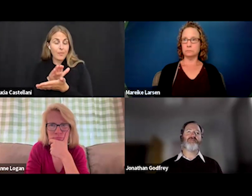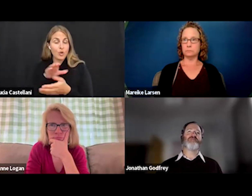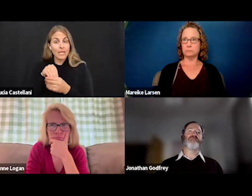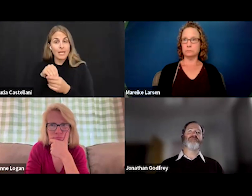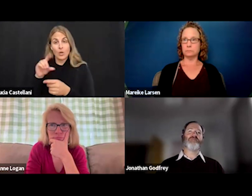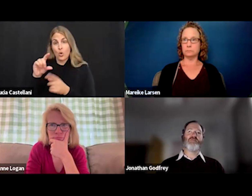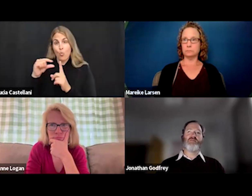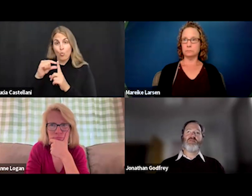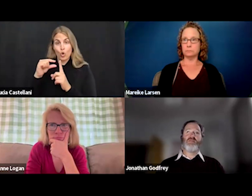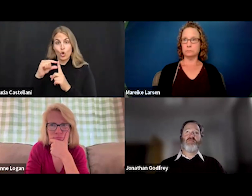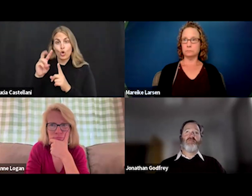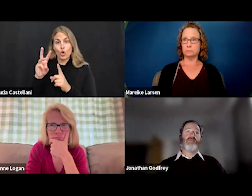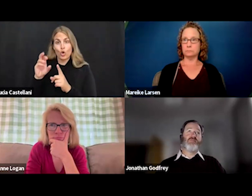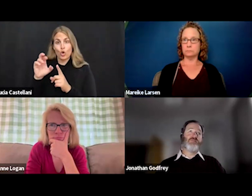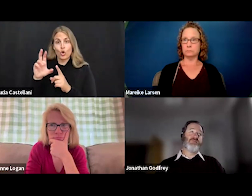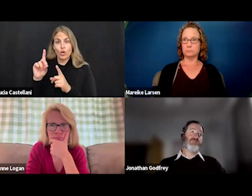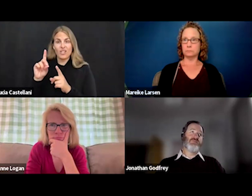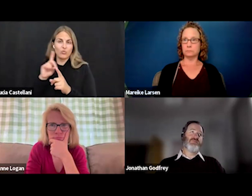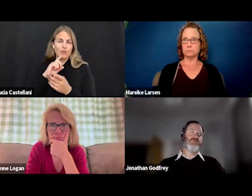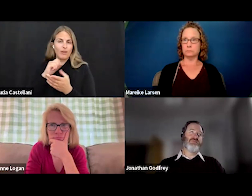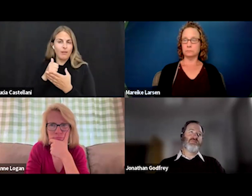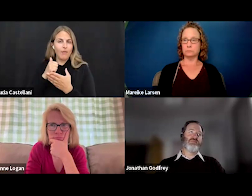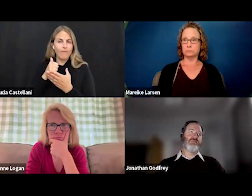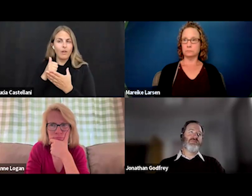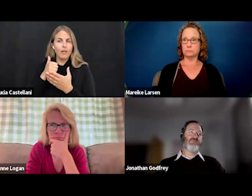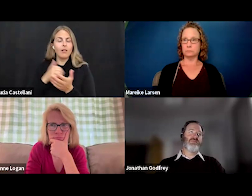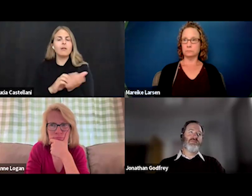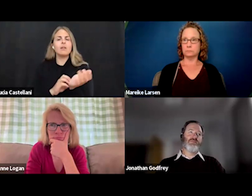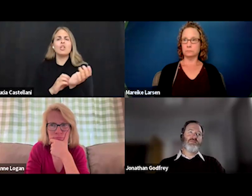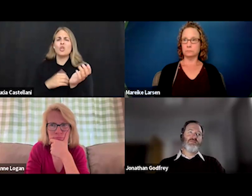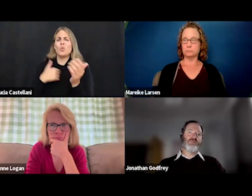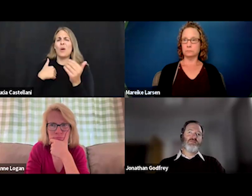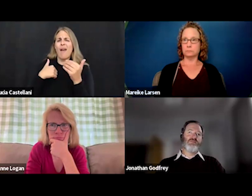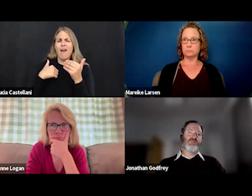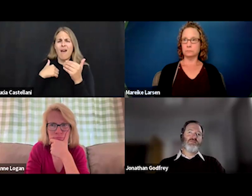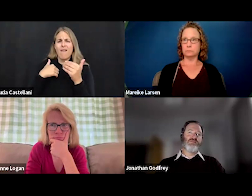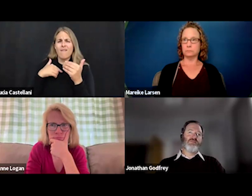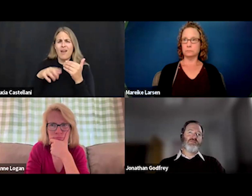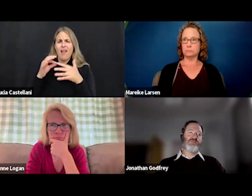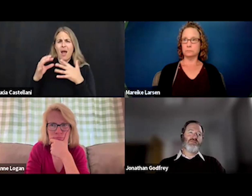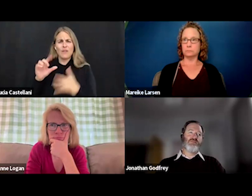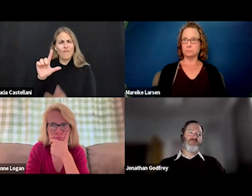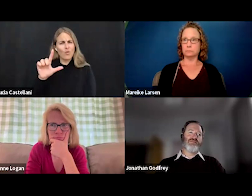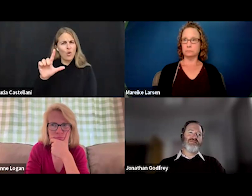There is now options in [? Latec ?] as well. In fact, arXiv has published a guide